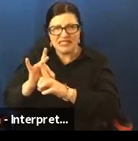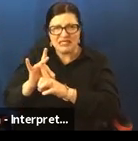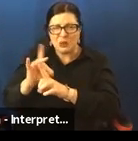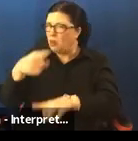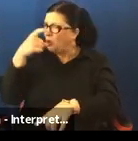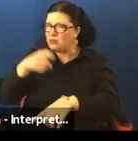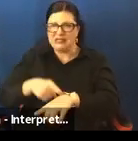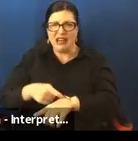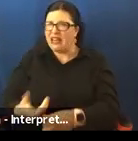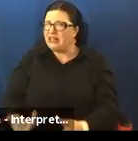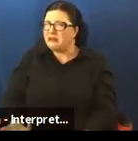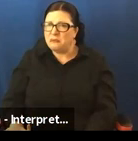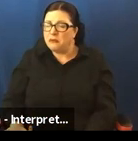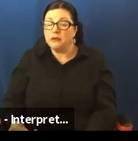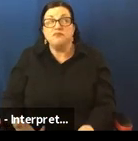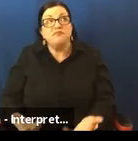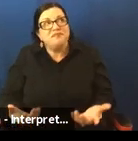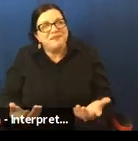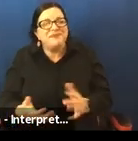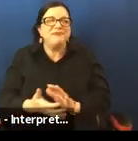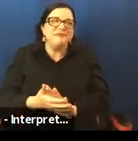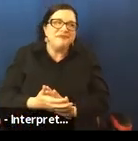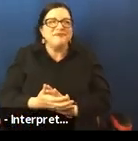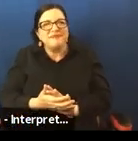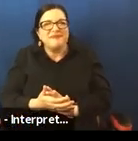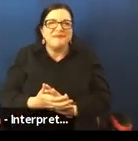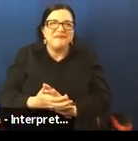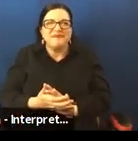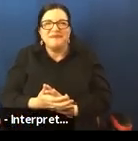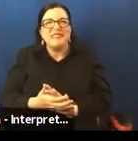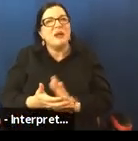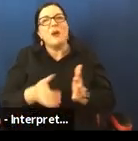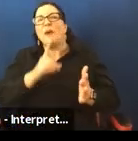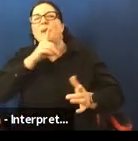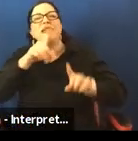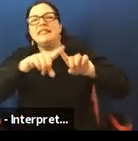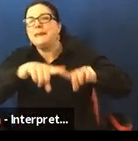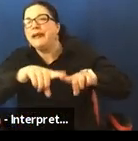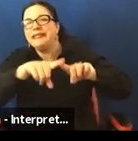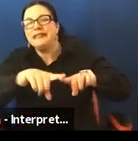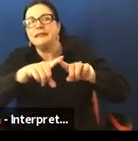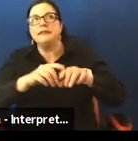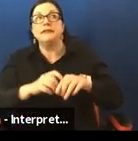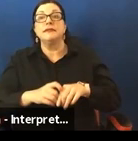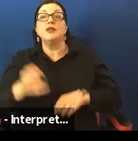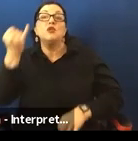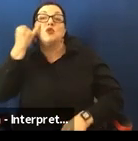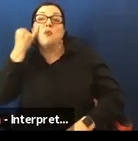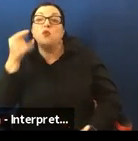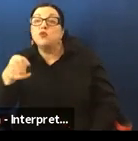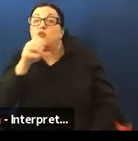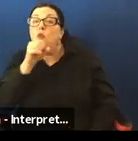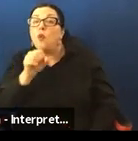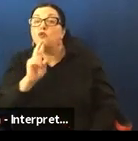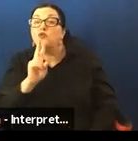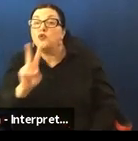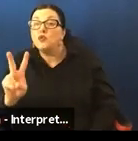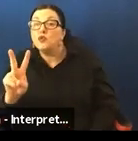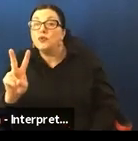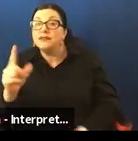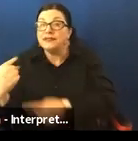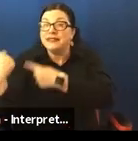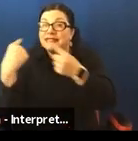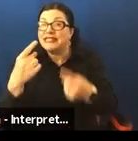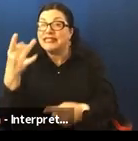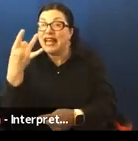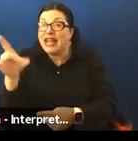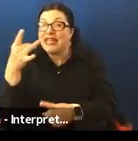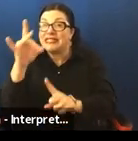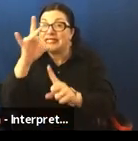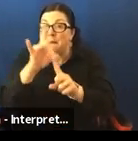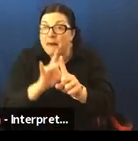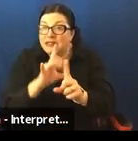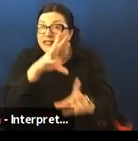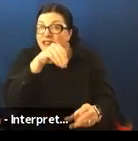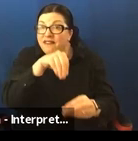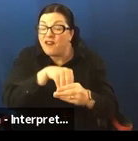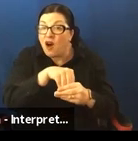Jason Williams: Potentially, yes. Um, but, again, it really depends. Because if you're a two year old and you spent 18 months in care. That was the majority of your life. Whereas if you're an 18 year old.